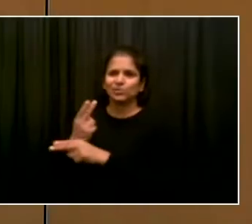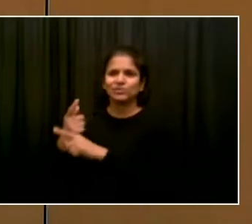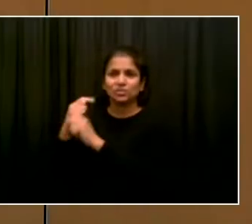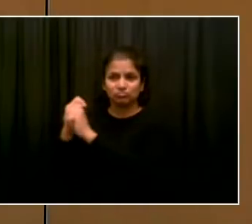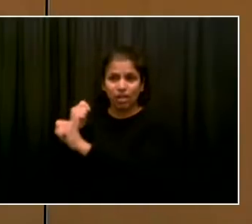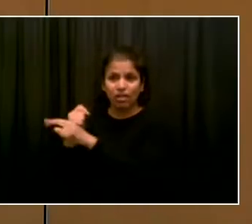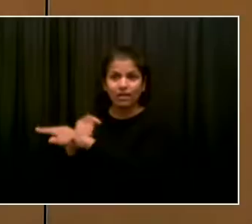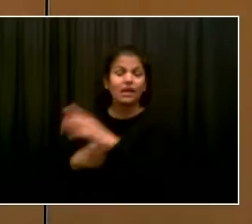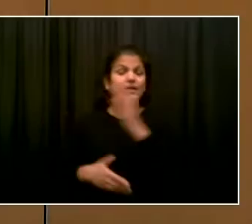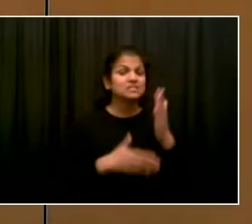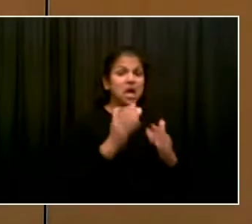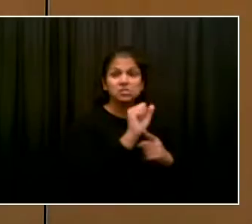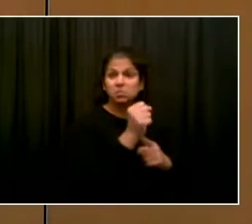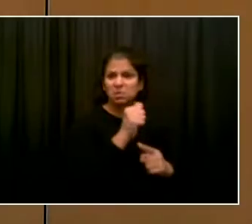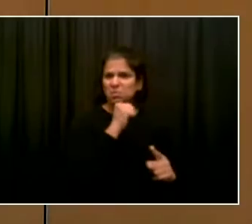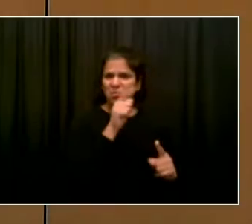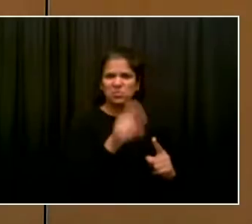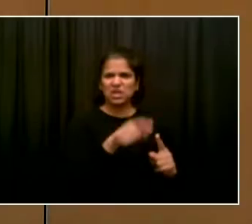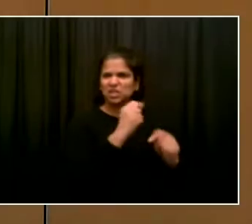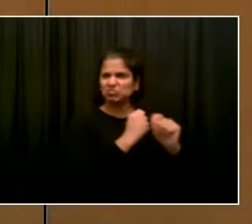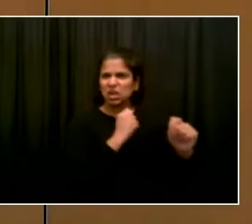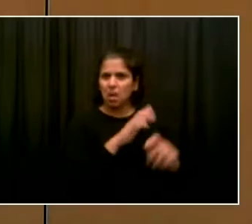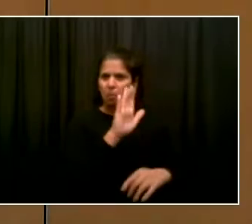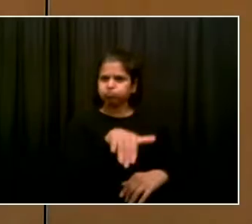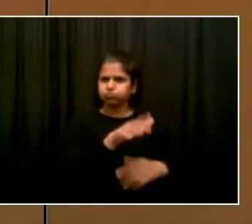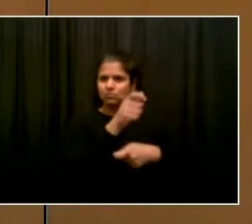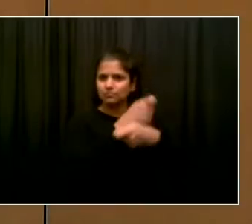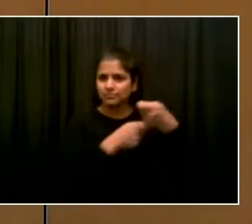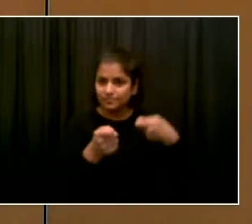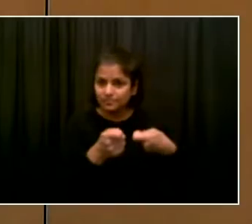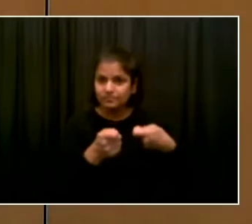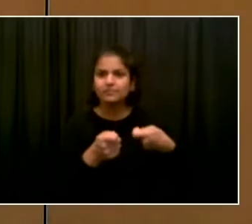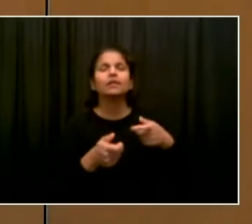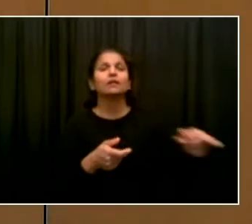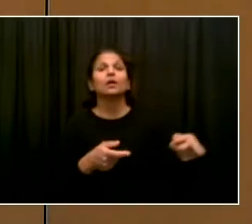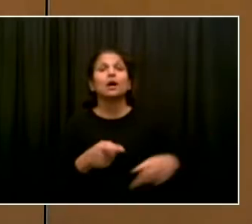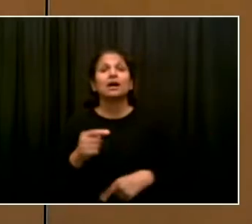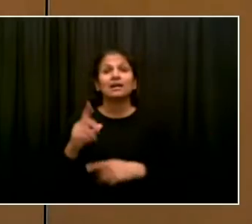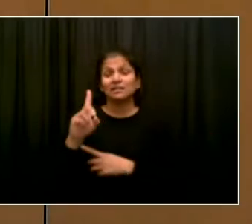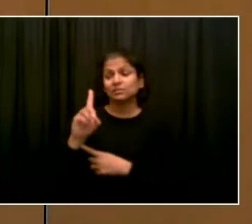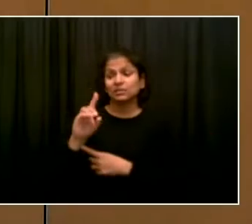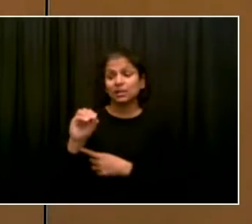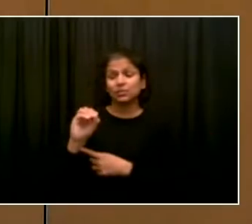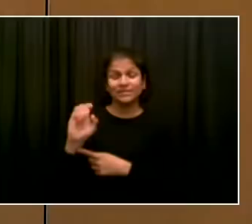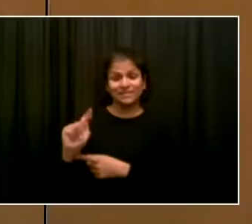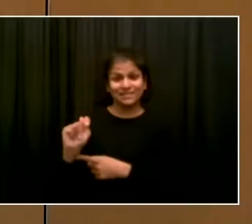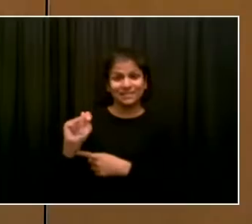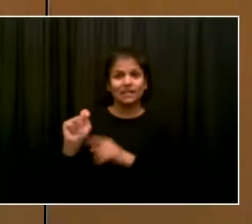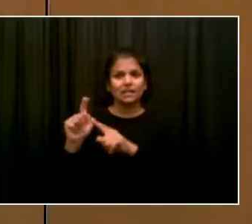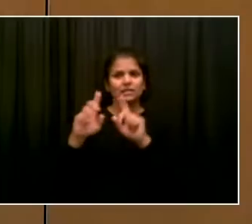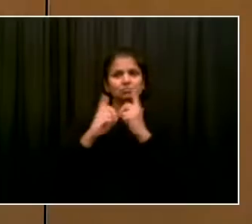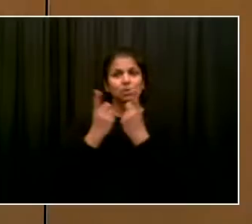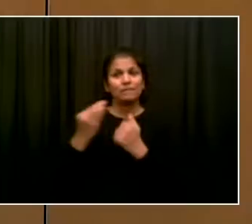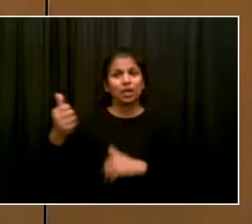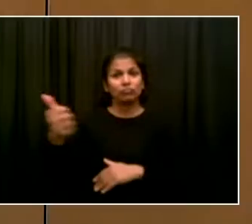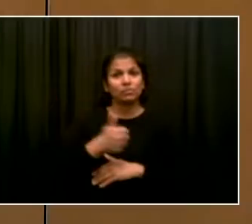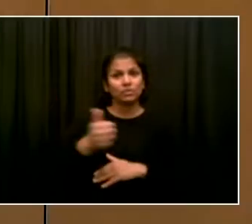A MATTER OF RIGHT SO THERE ISN'T A WAY TO PREVENT THE BUT WESER CERTAINLY HAVE INTENDED IDEA AT THE D.O.T TO